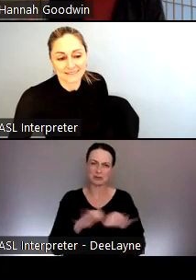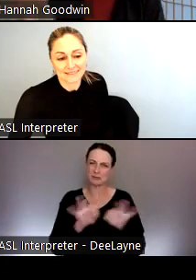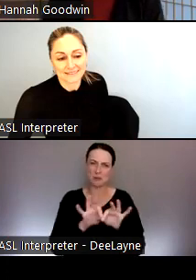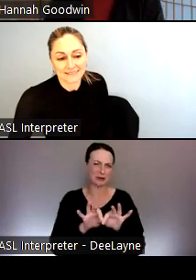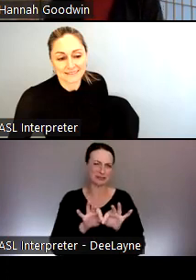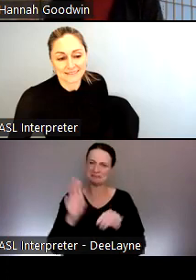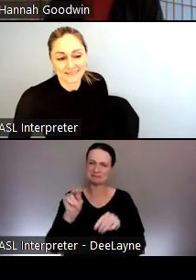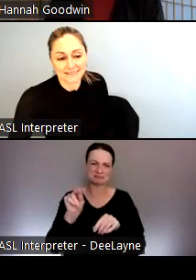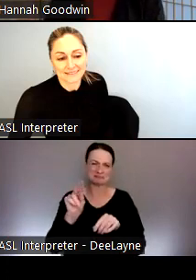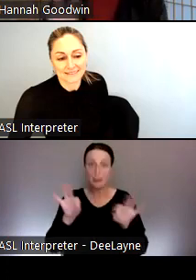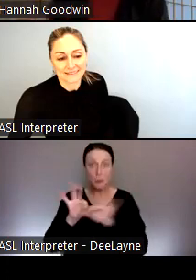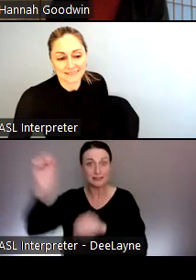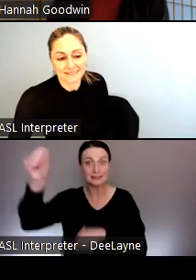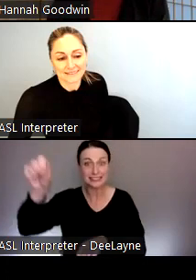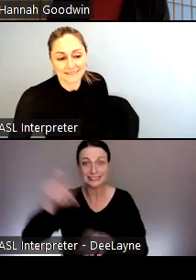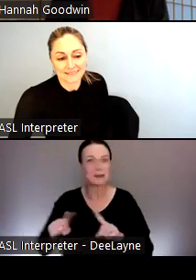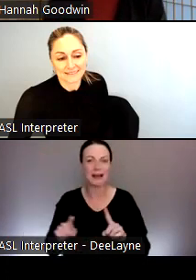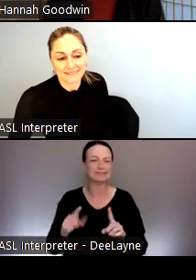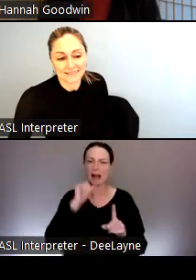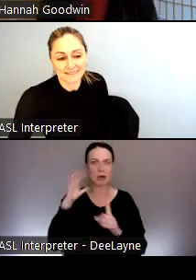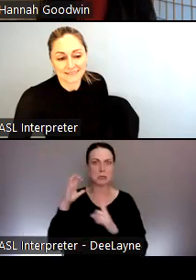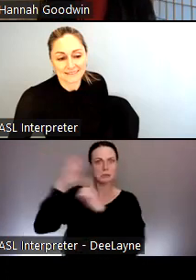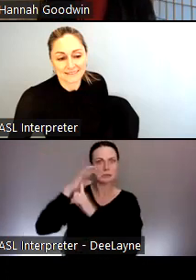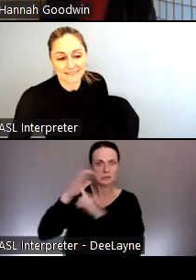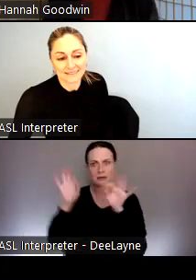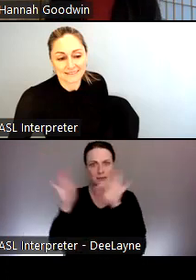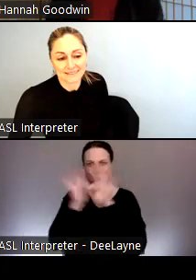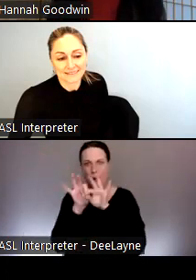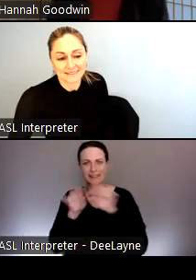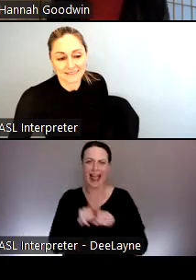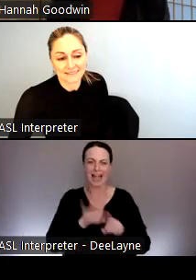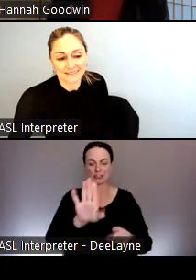It's important, but it's not as important as your proposal itself.